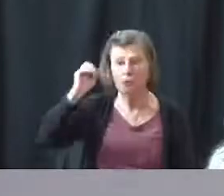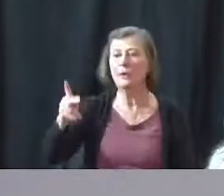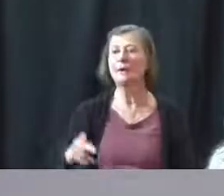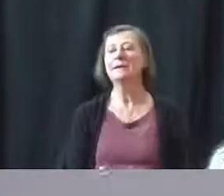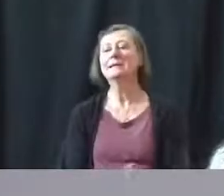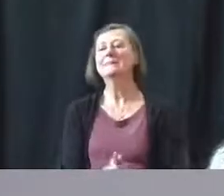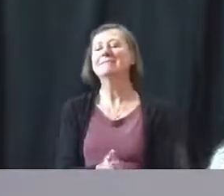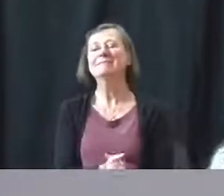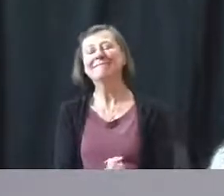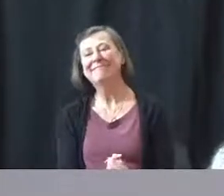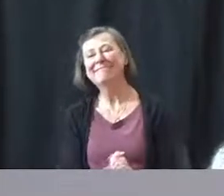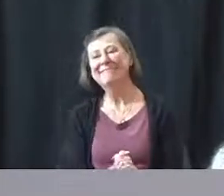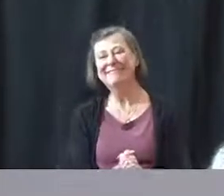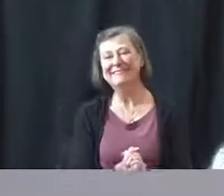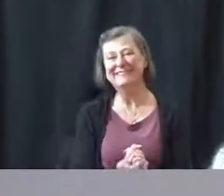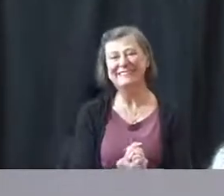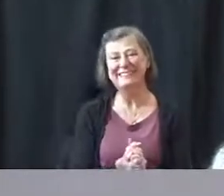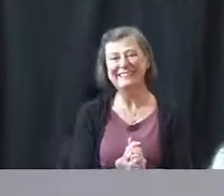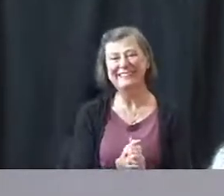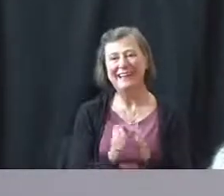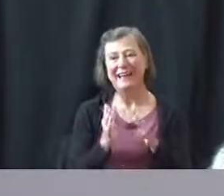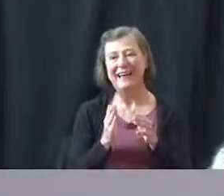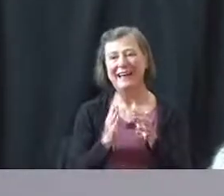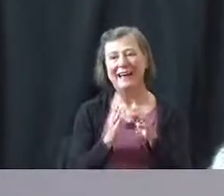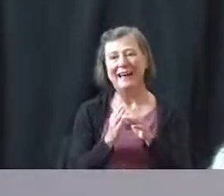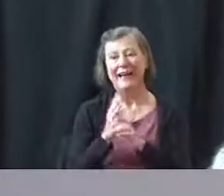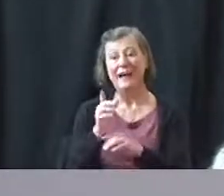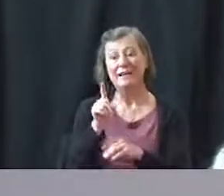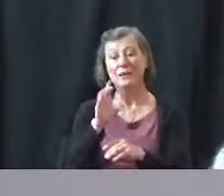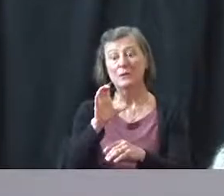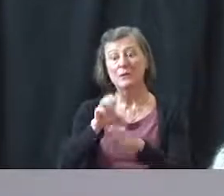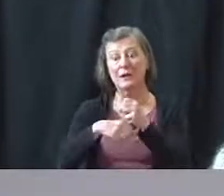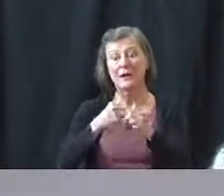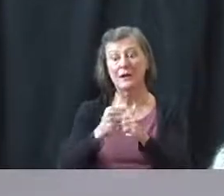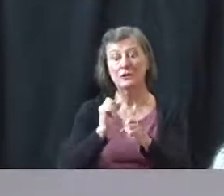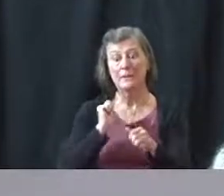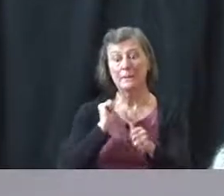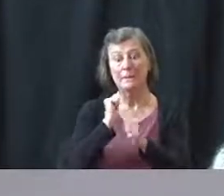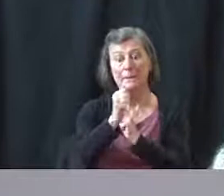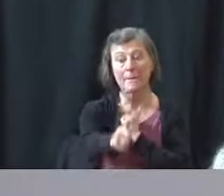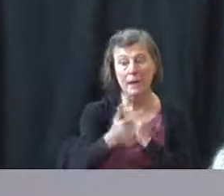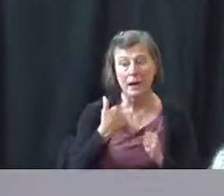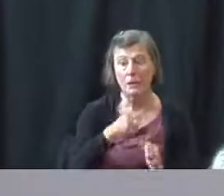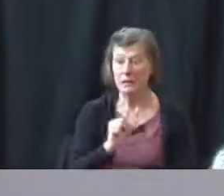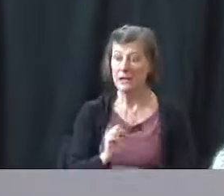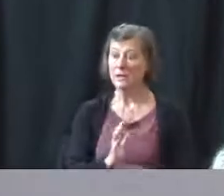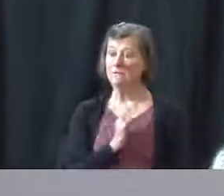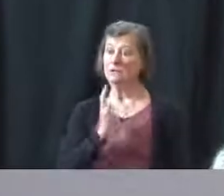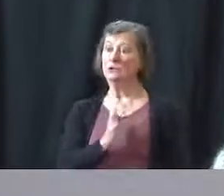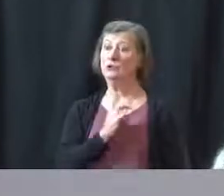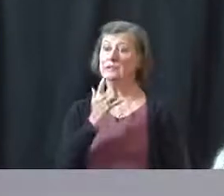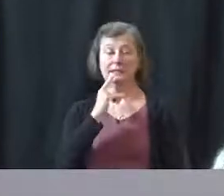So, after crossing the century mark, we can officially say that the flower communion have